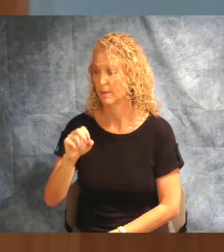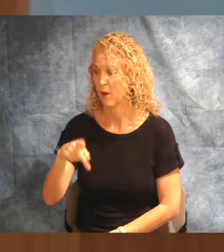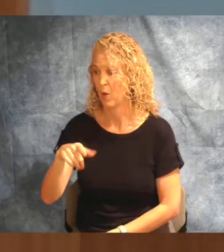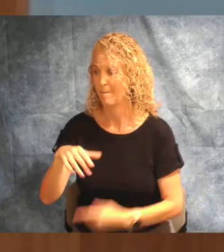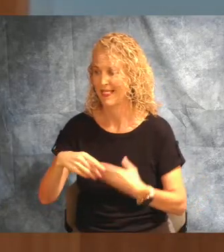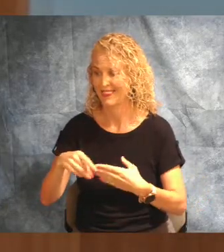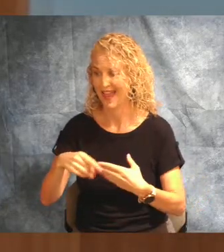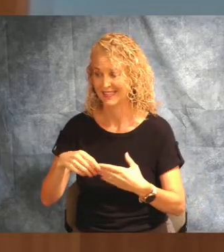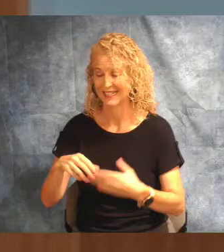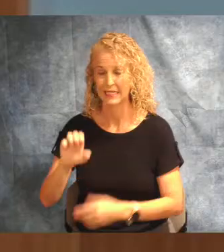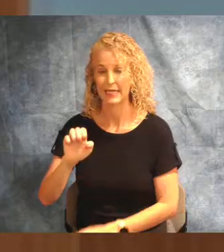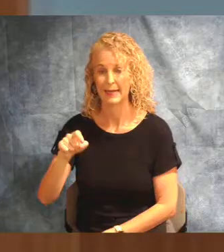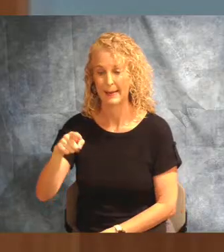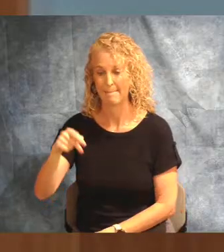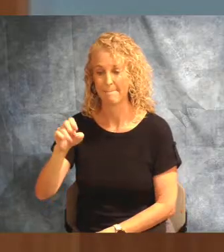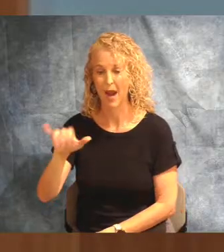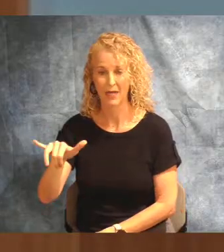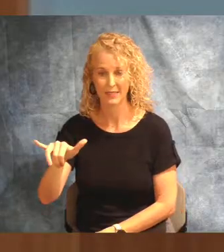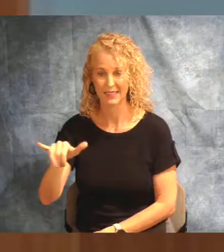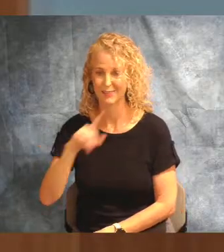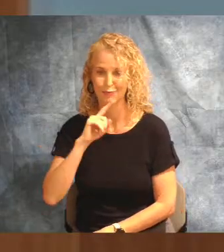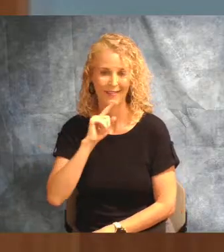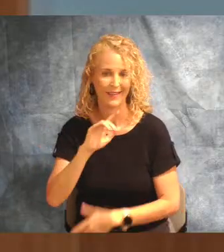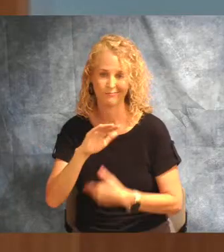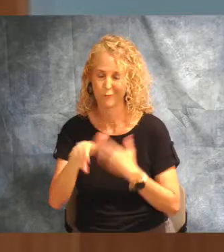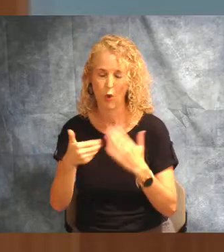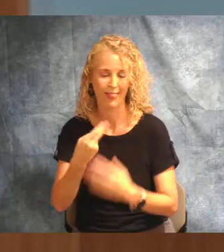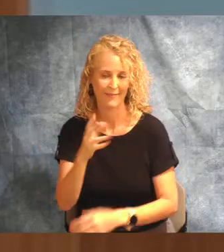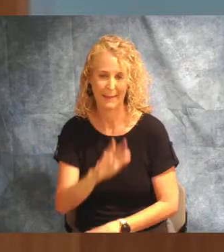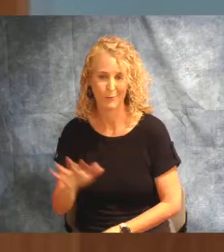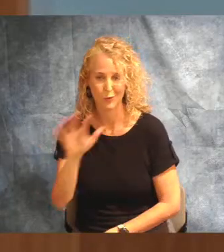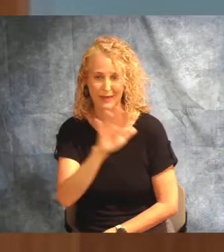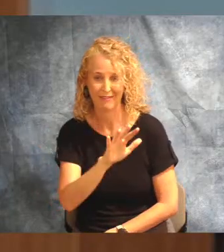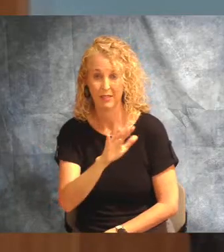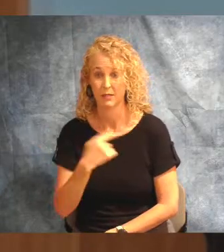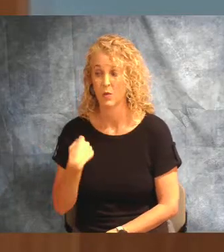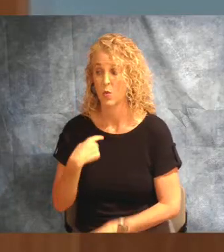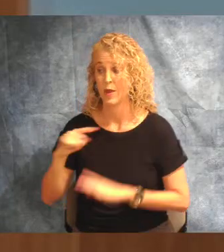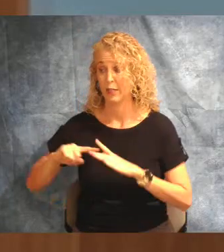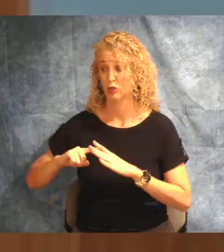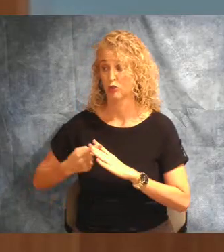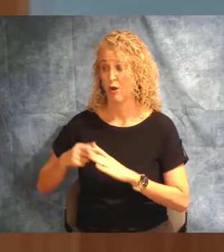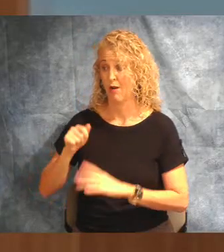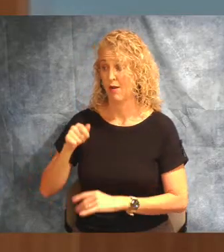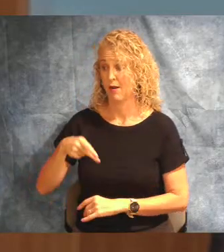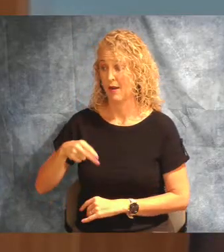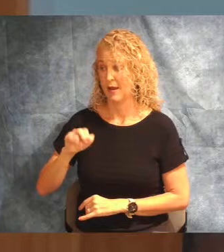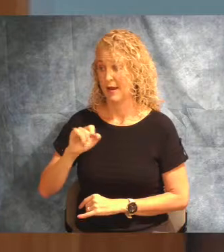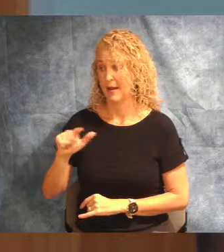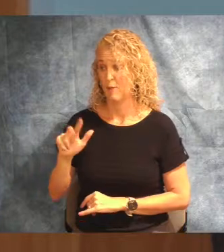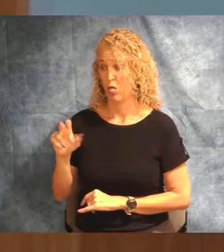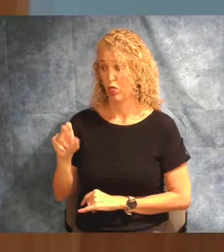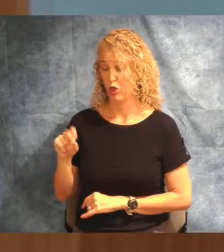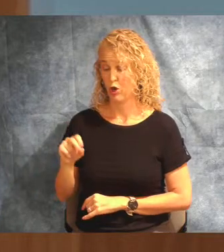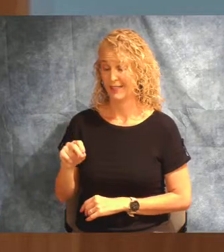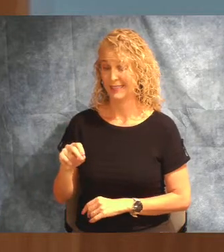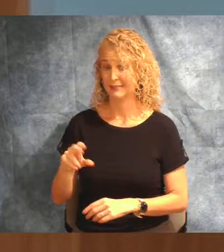located in various townships. Bids were opened on April 30th. Aero-Mark Company was the low bidder.